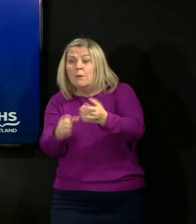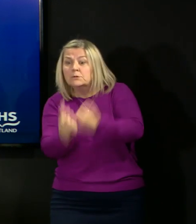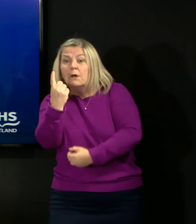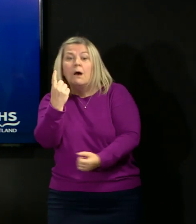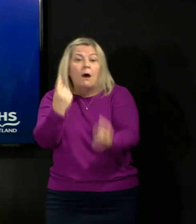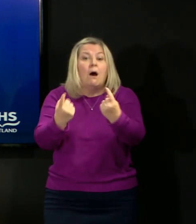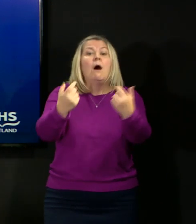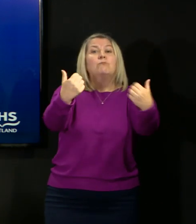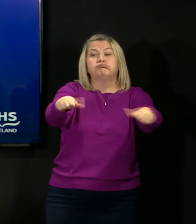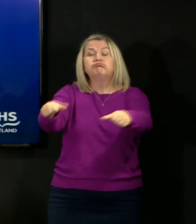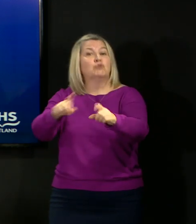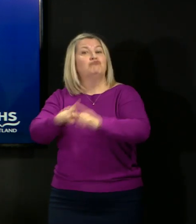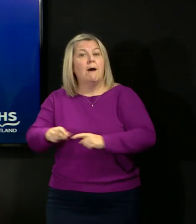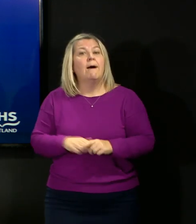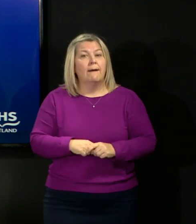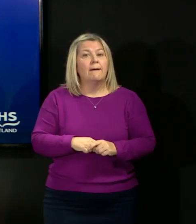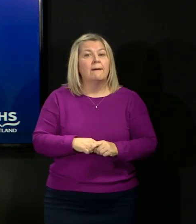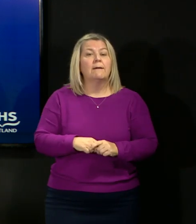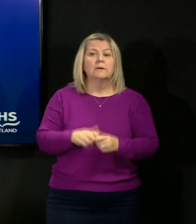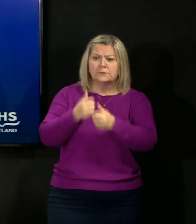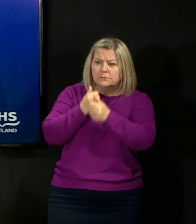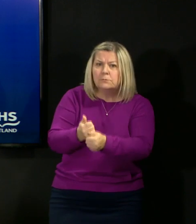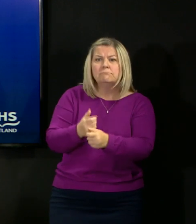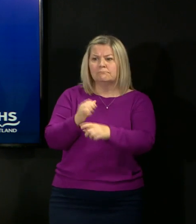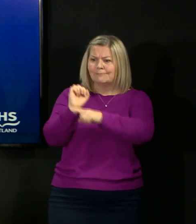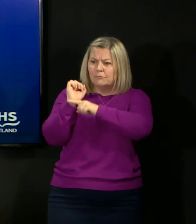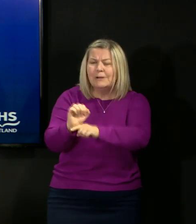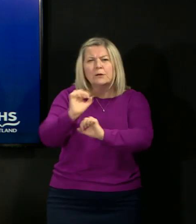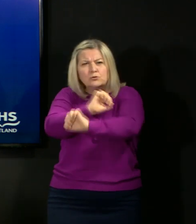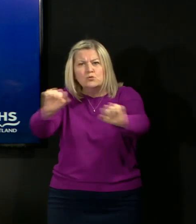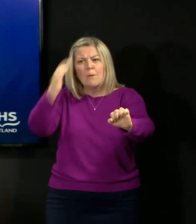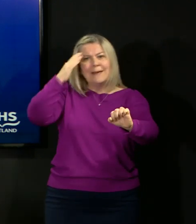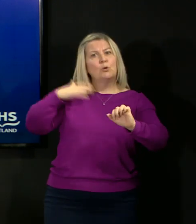go. Nut supporting and protecting the mental wellbeing of our workforce is